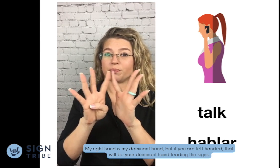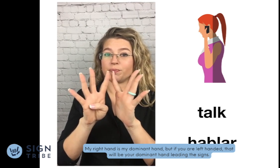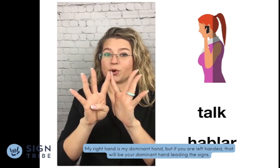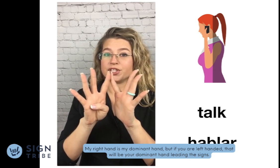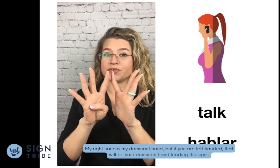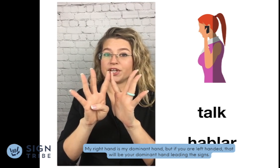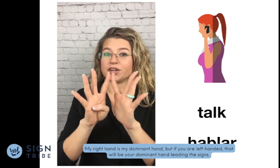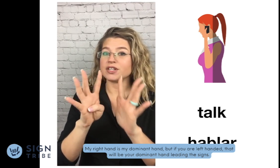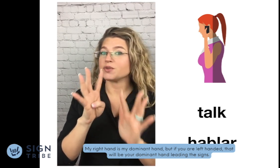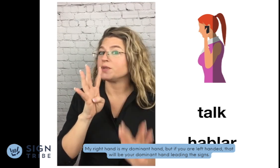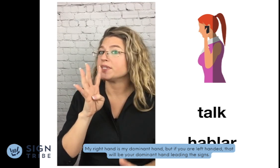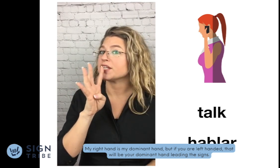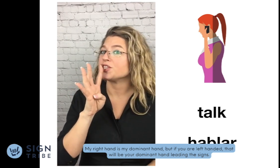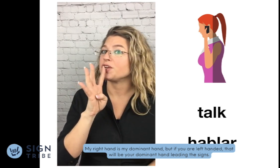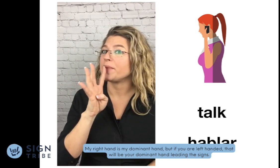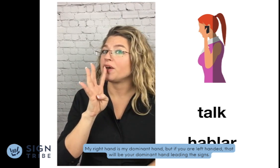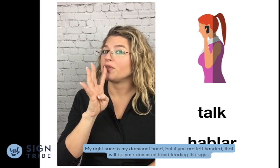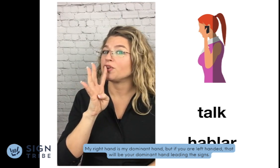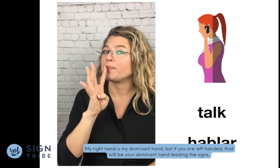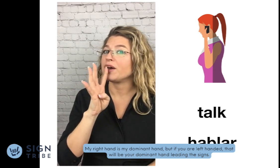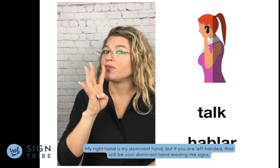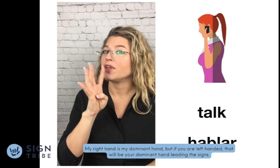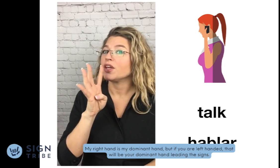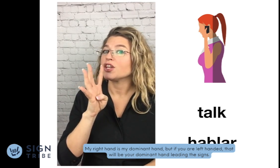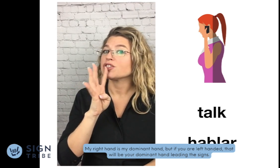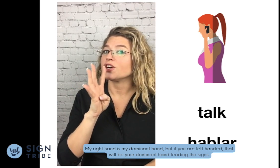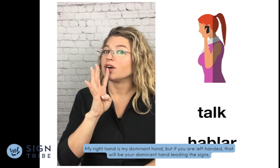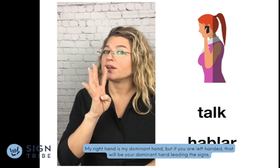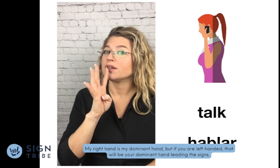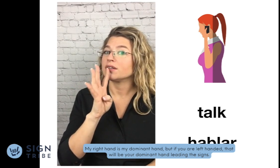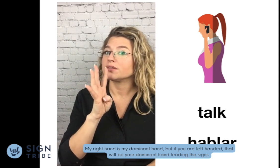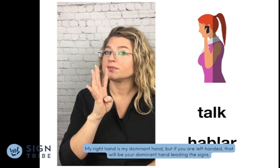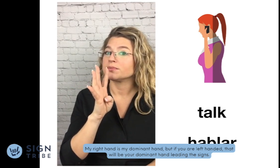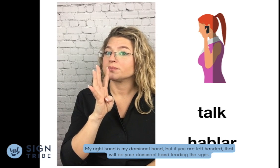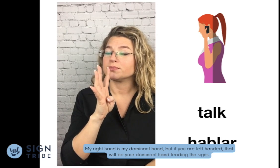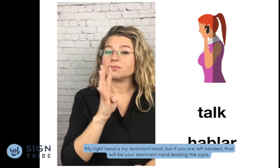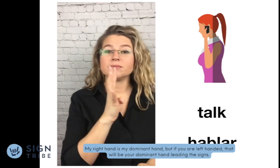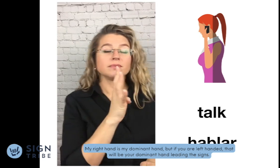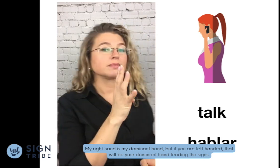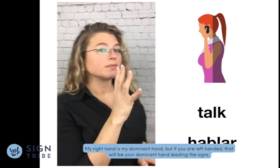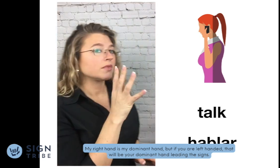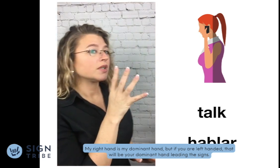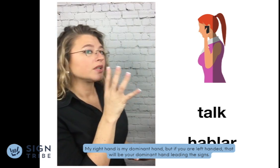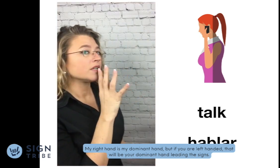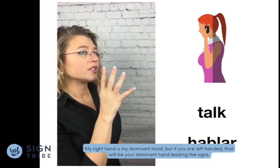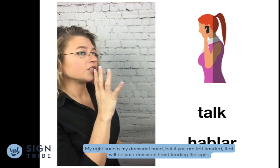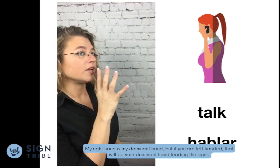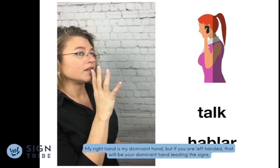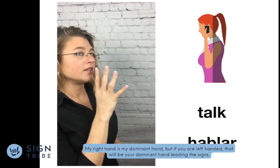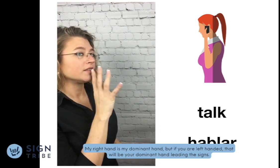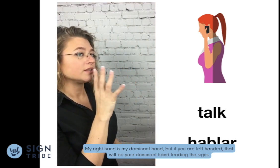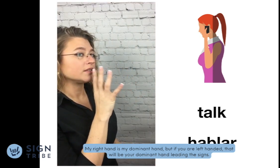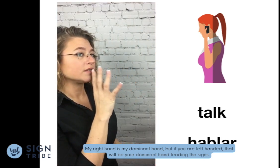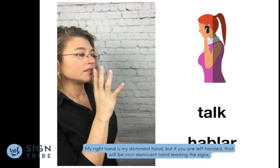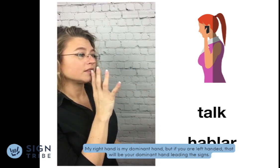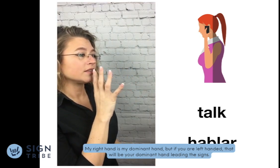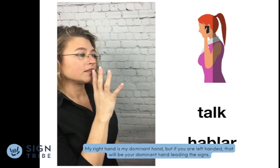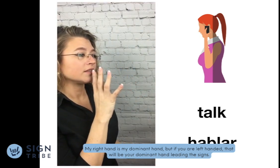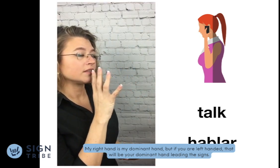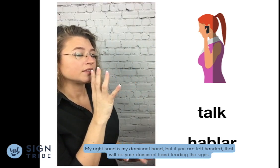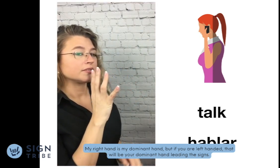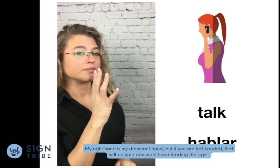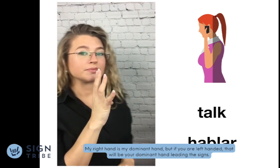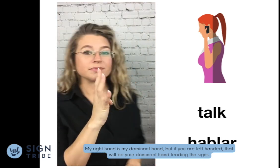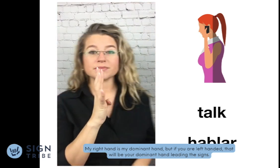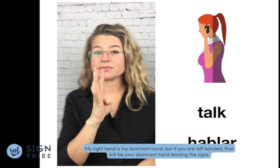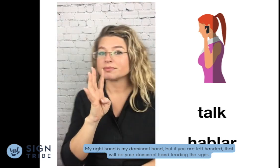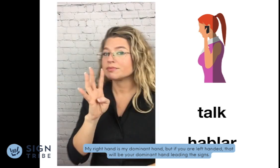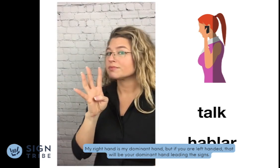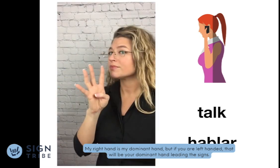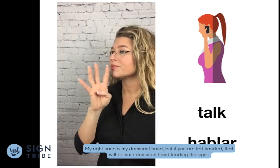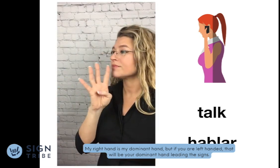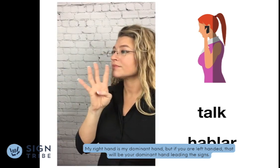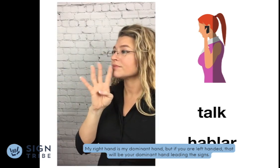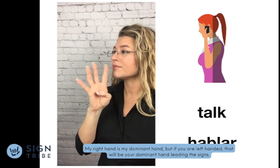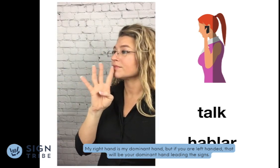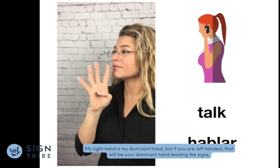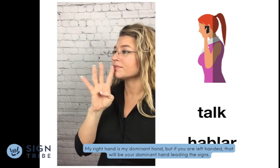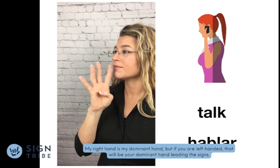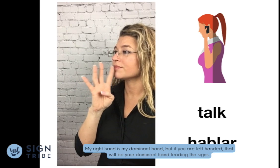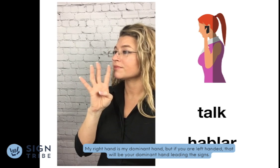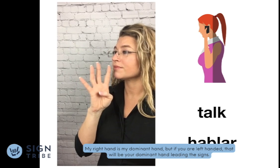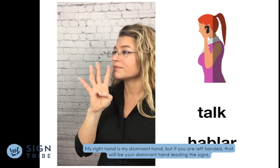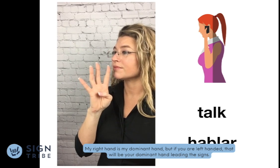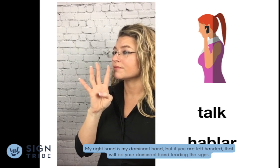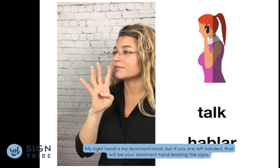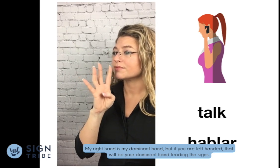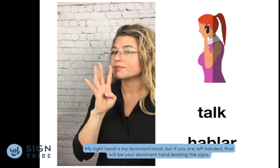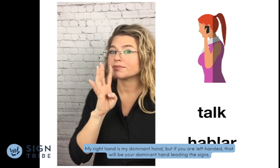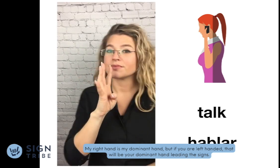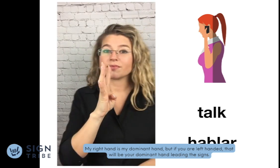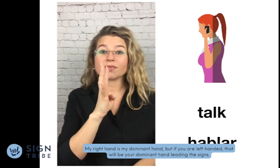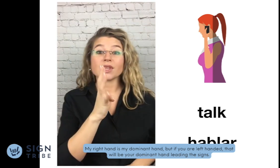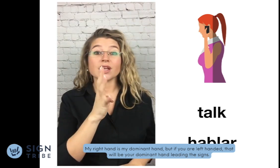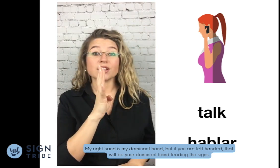pointer finger is going to be touching your mouth, your mouth. Talk. Talk,